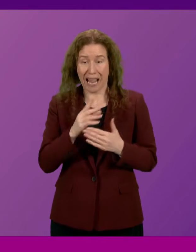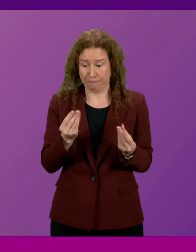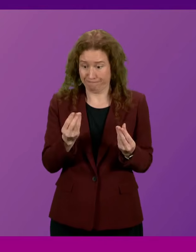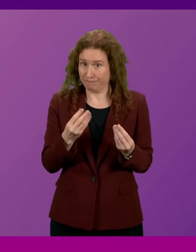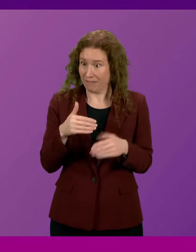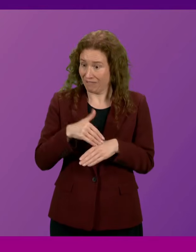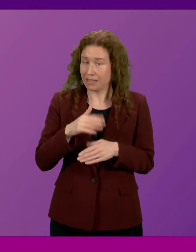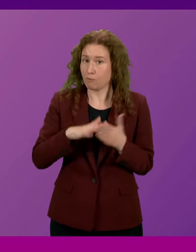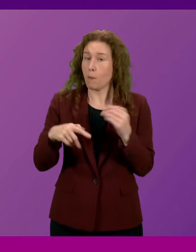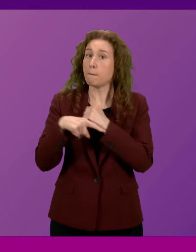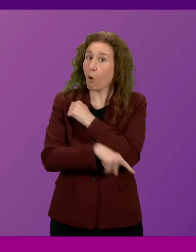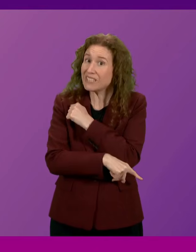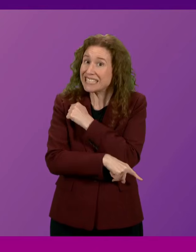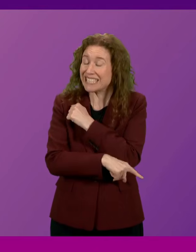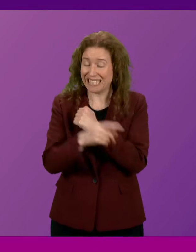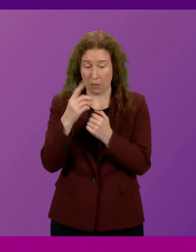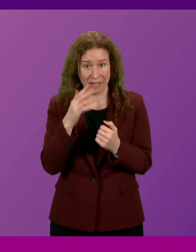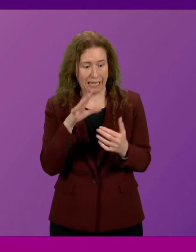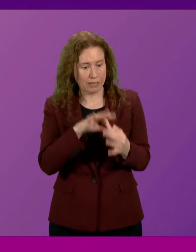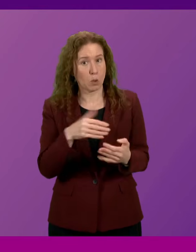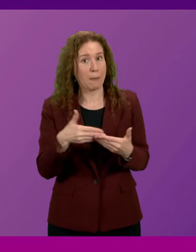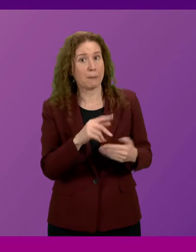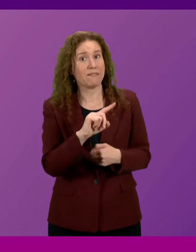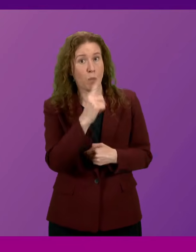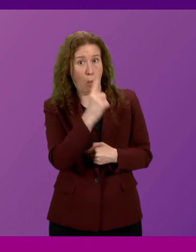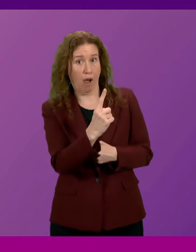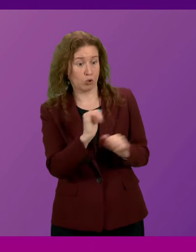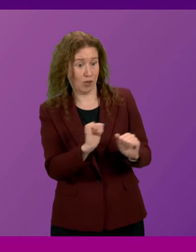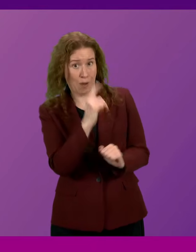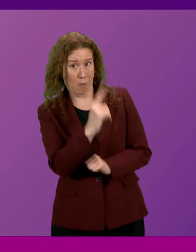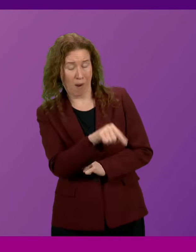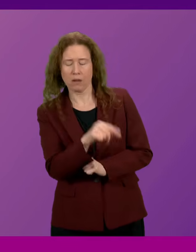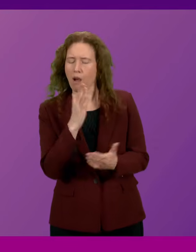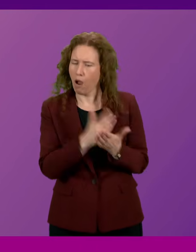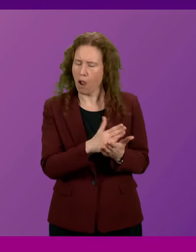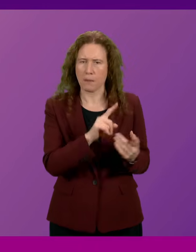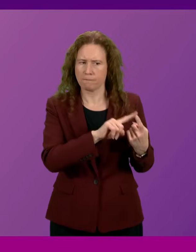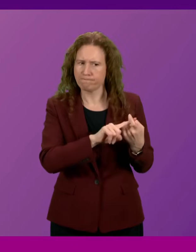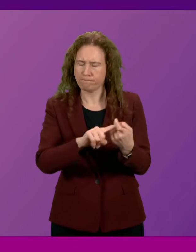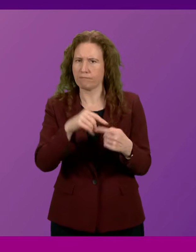of poverty in their baby’s first year, it can have a deep and lasting impact on a baby’s development.